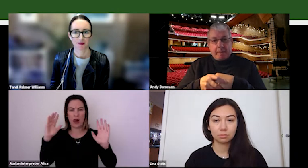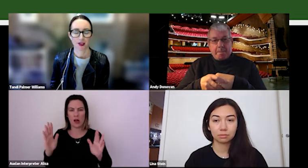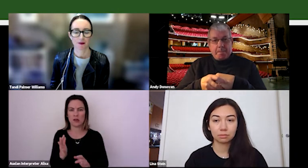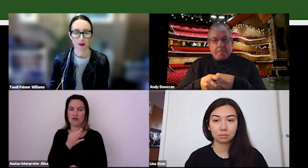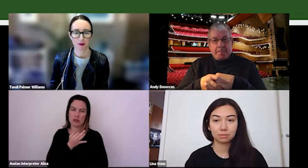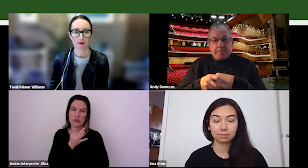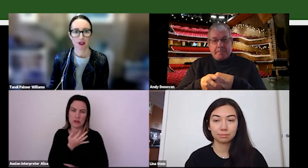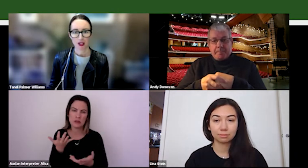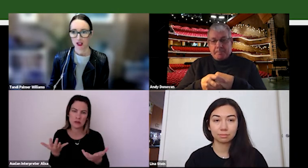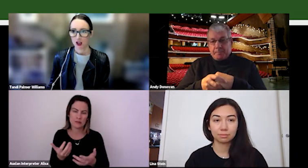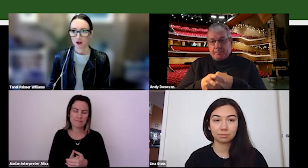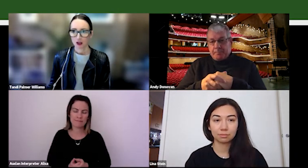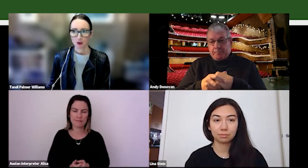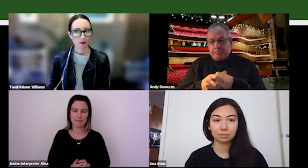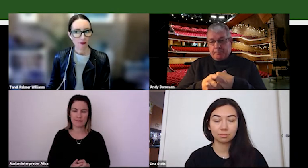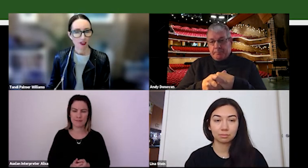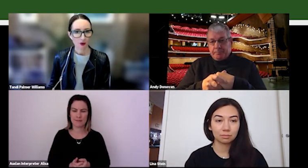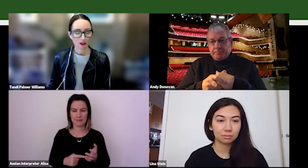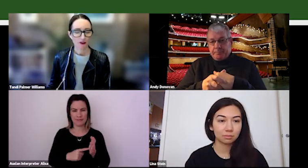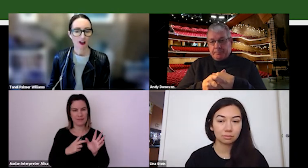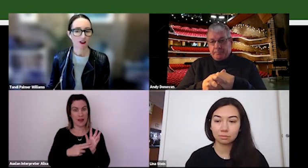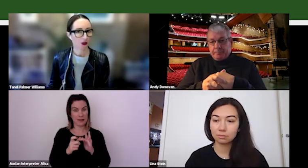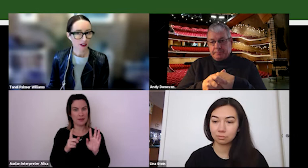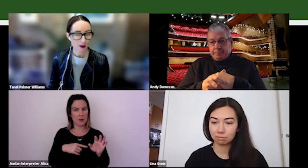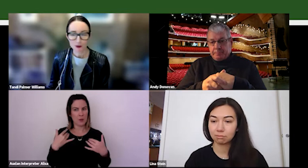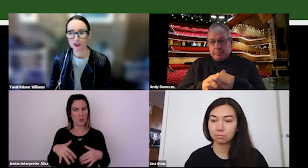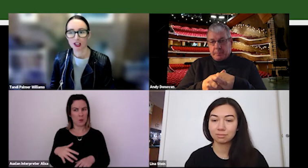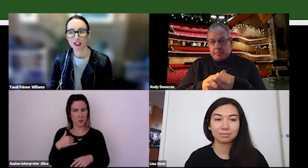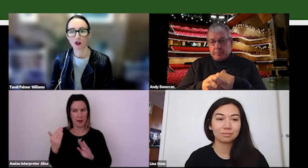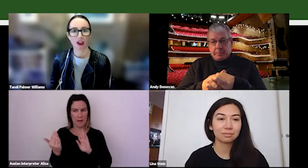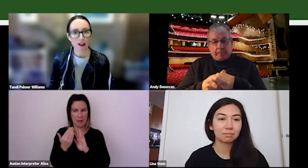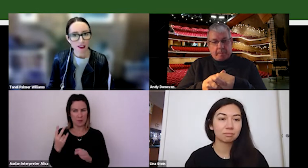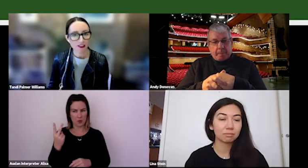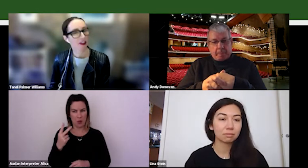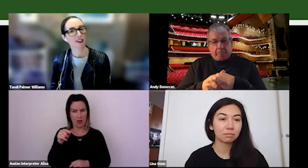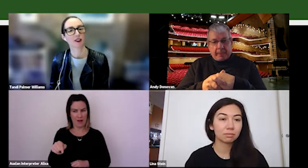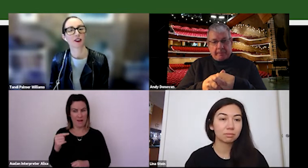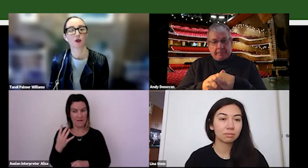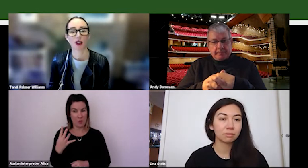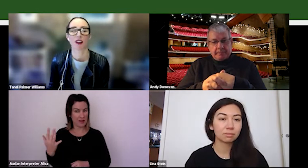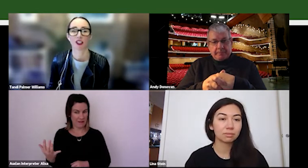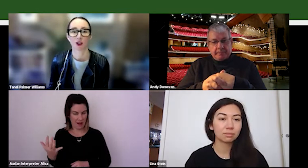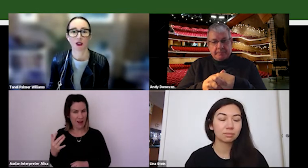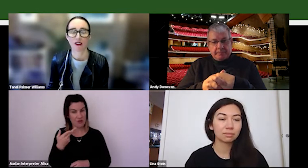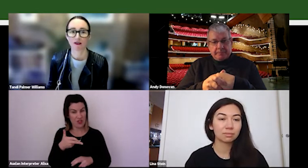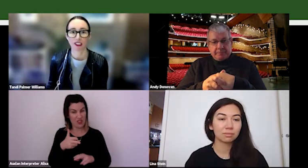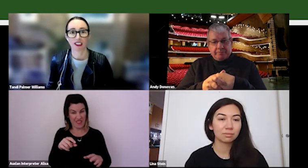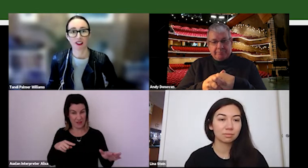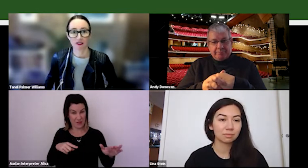We are coming to 12:45. I have more slides. If you have to leave us, goodbye. It has been